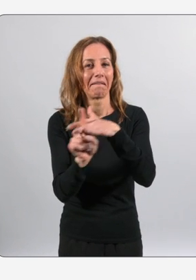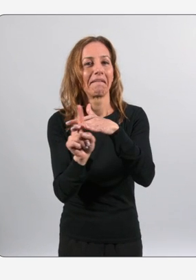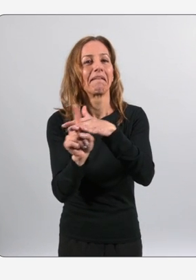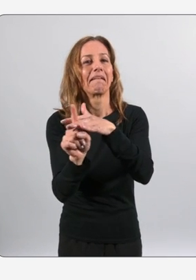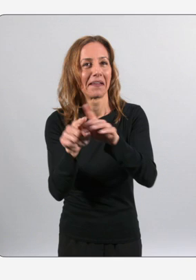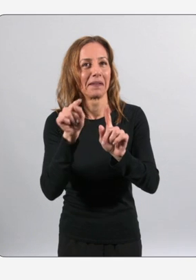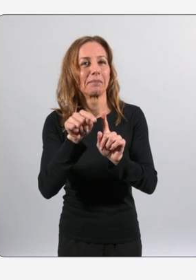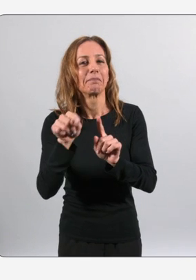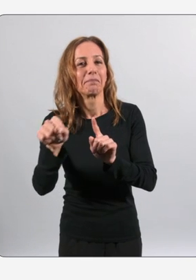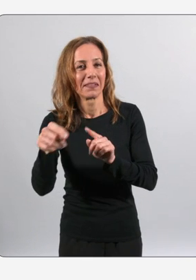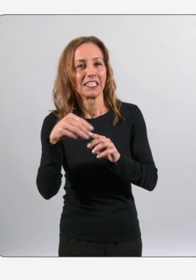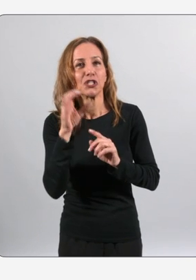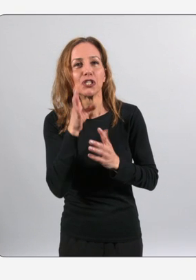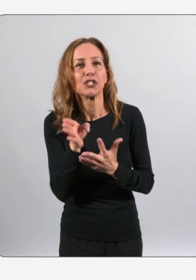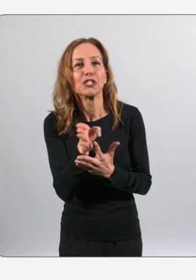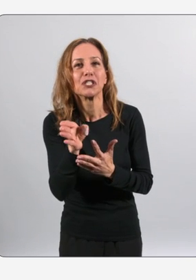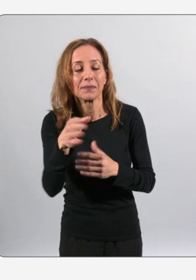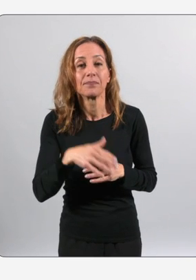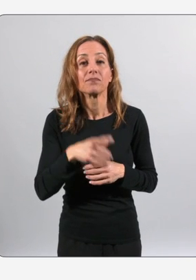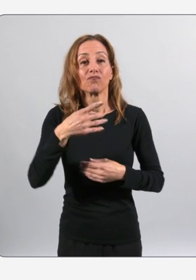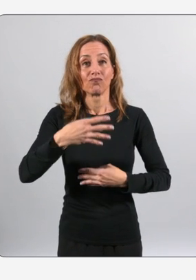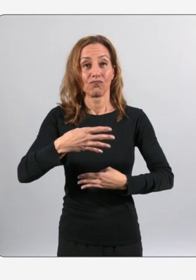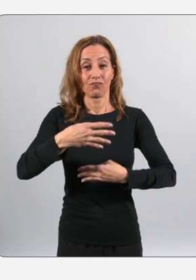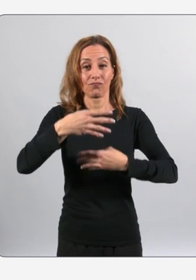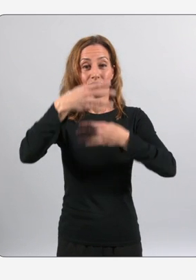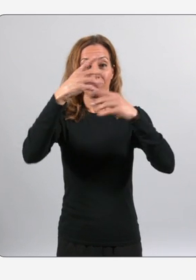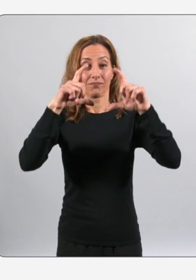And now, as you scroll down, you see the snapshot in this